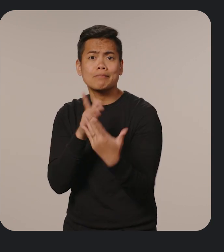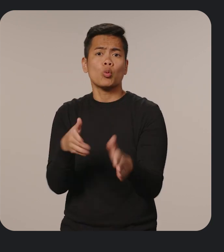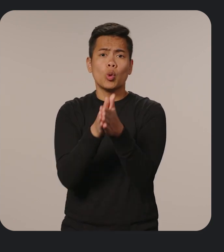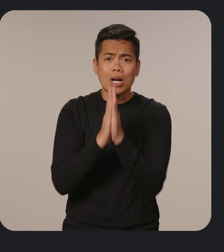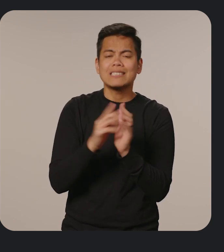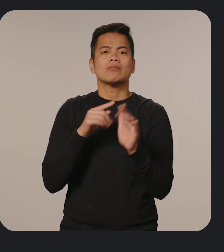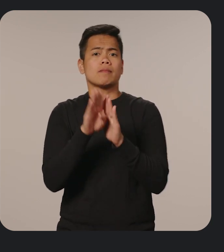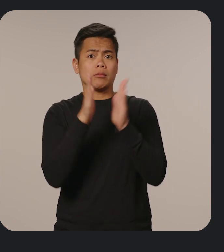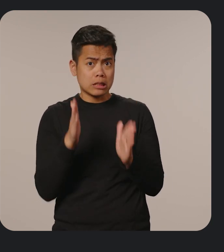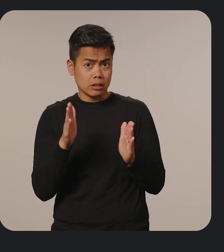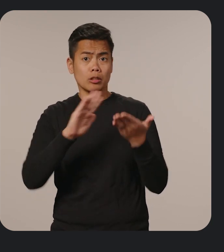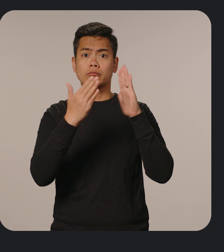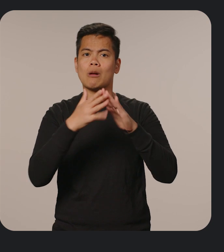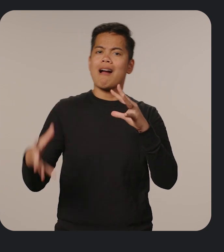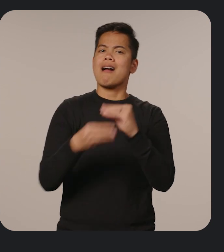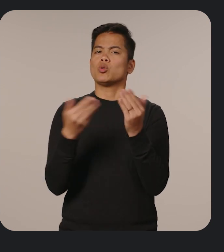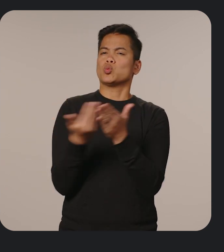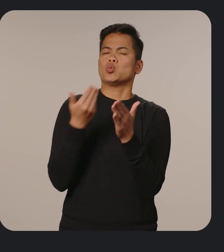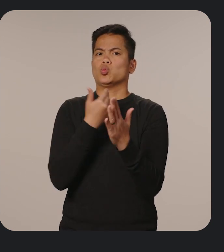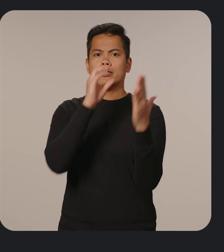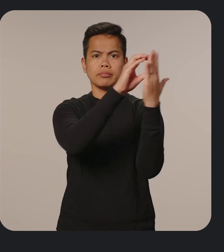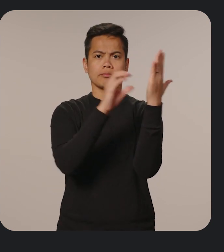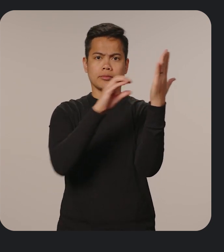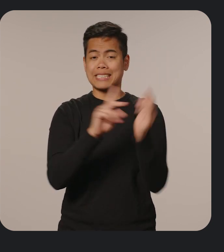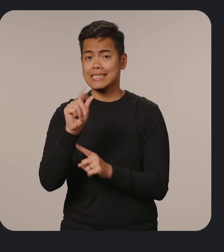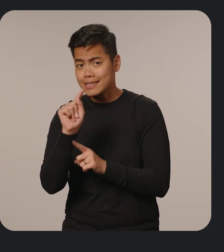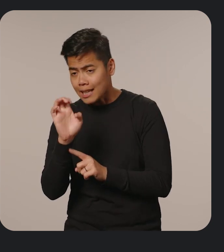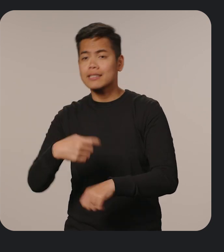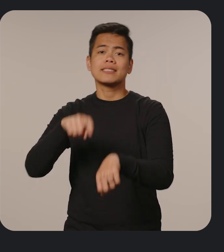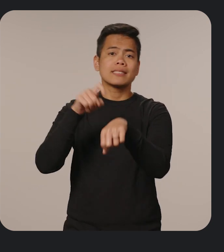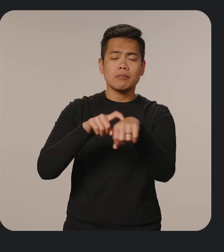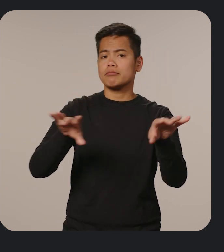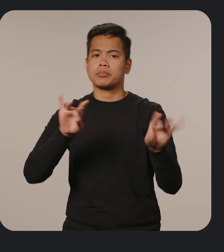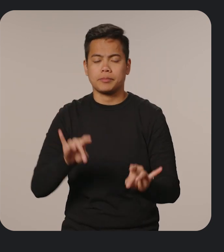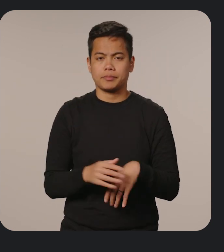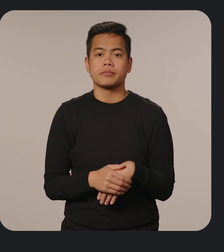from the developer community and added new components, such as date and time pickers.